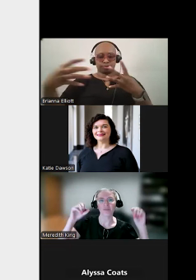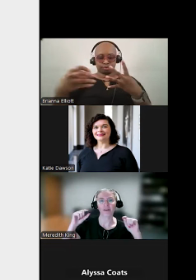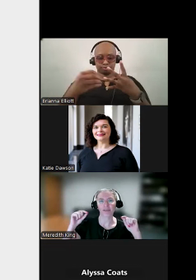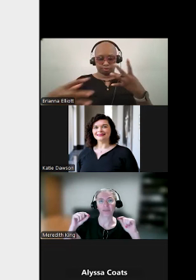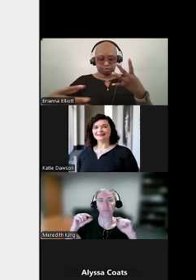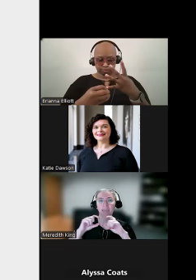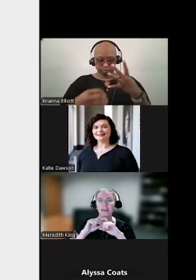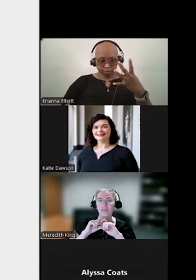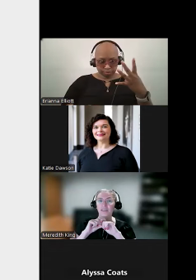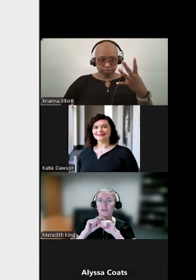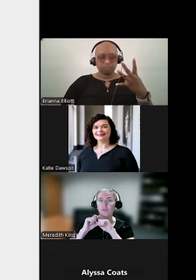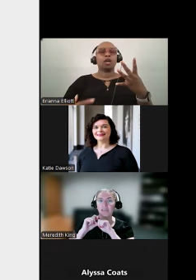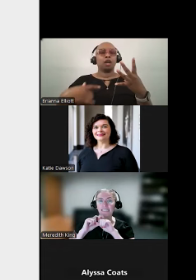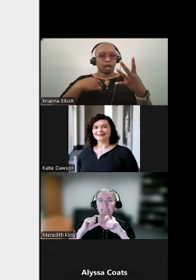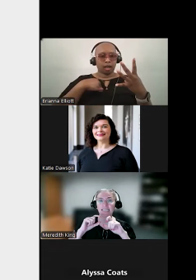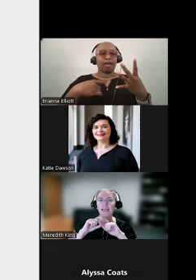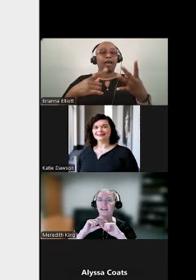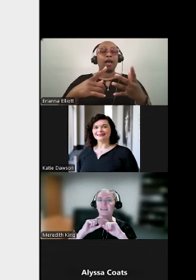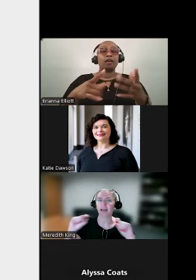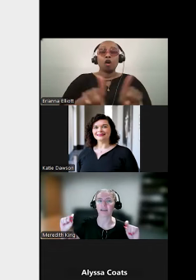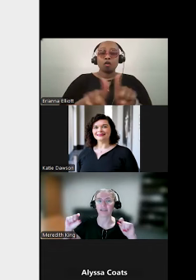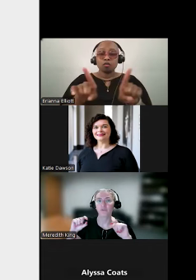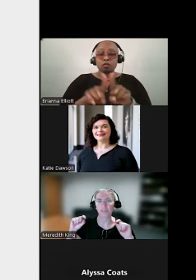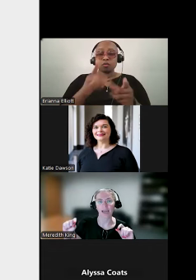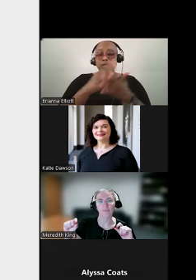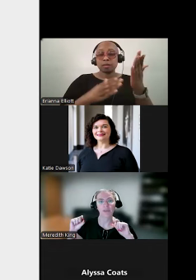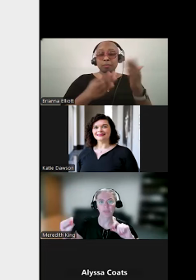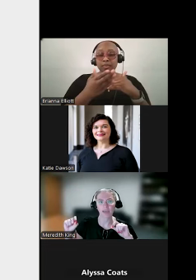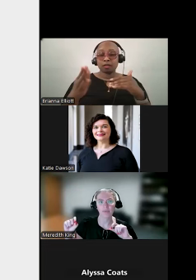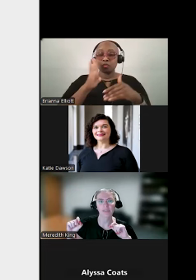about some of the main things that you're going to see in a lot of different types of documents